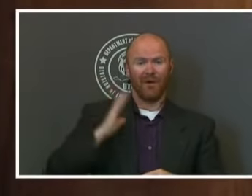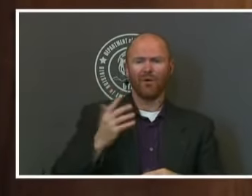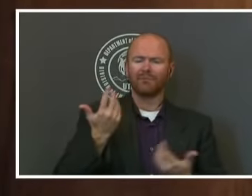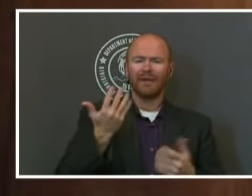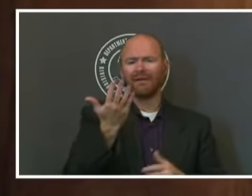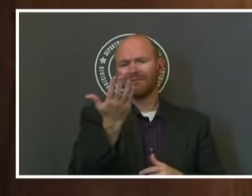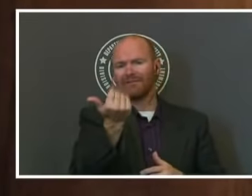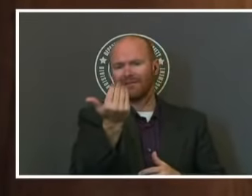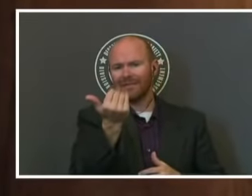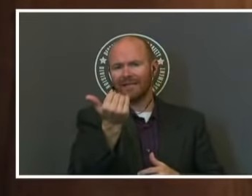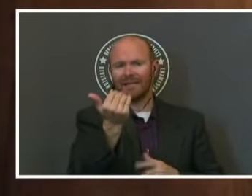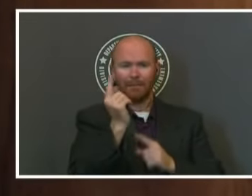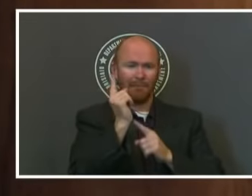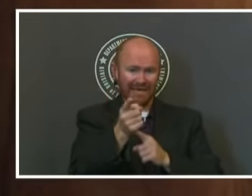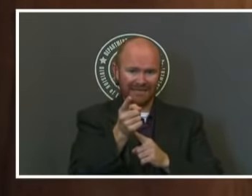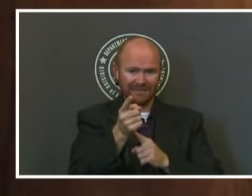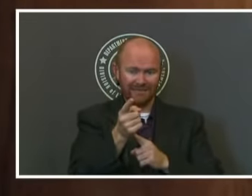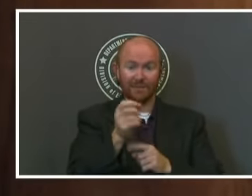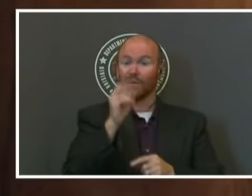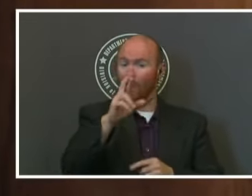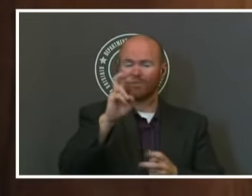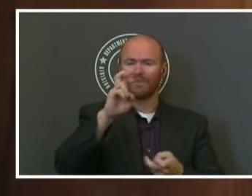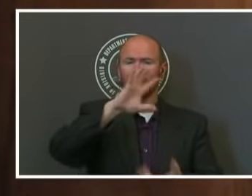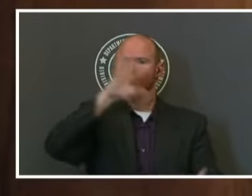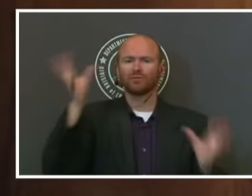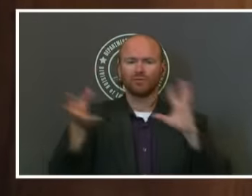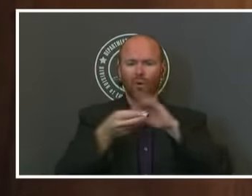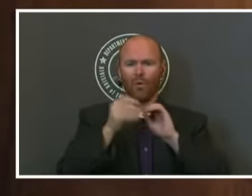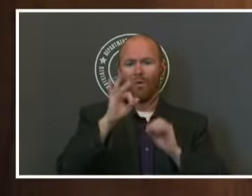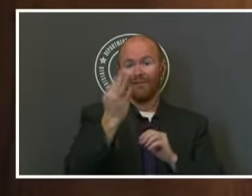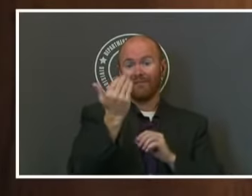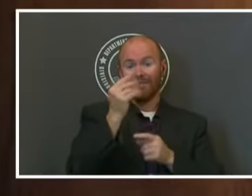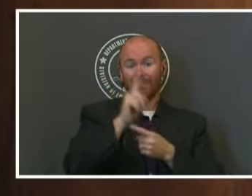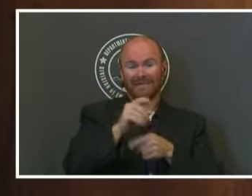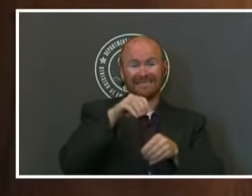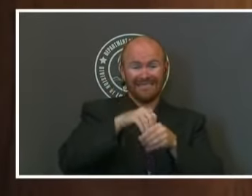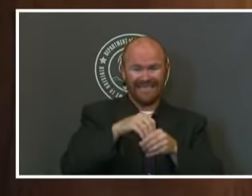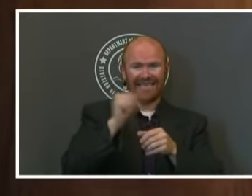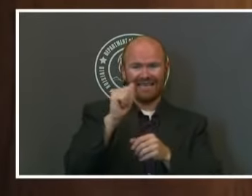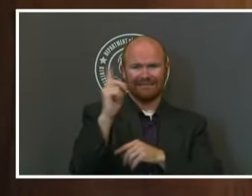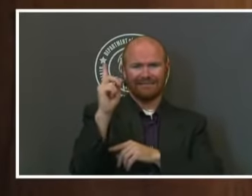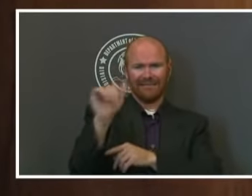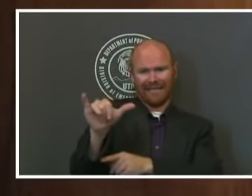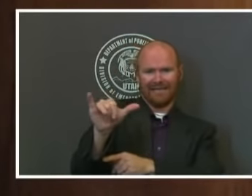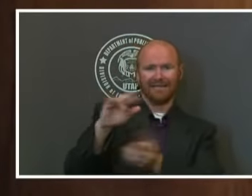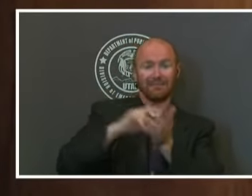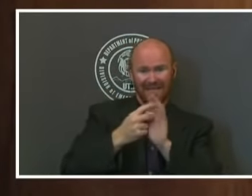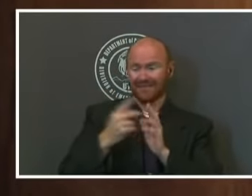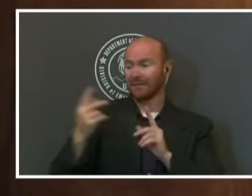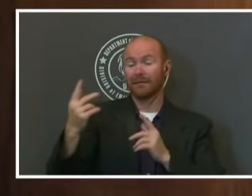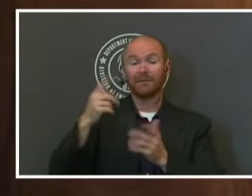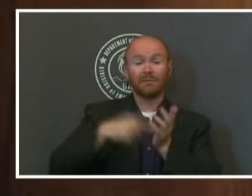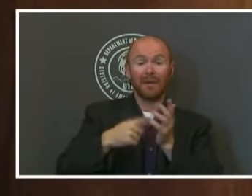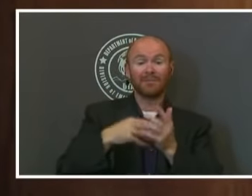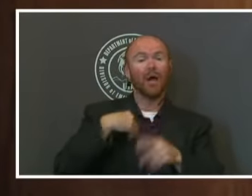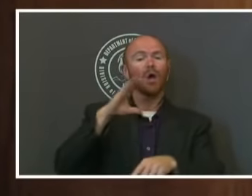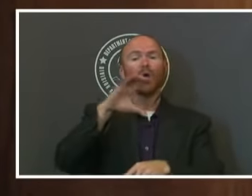minutes to a total of fifteen minutes in a day including brief